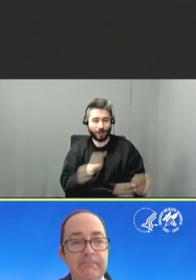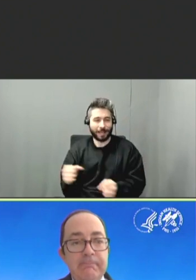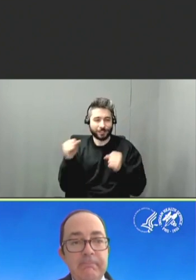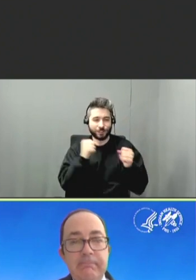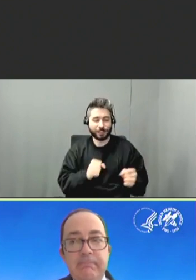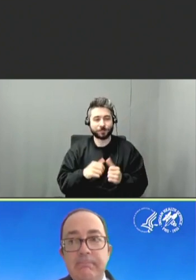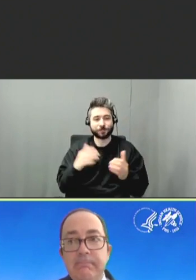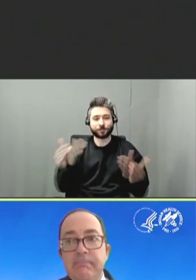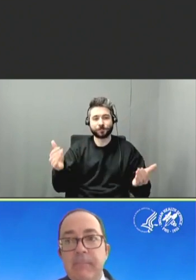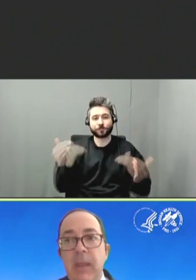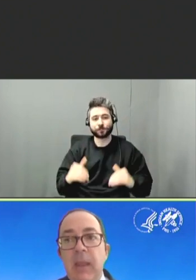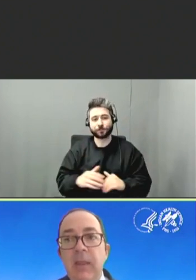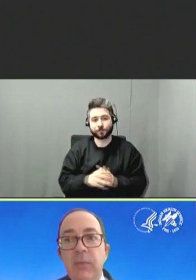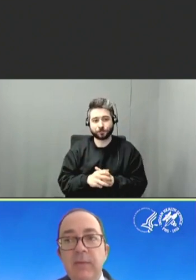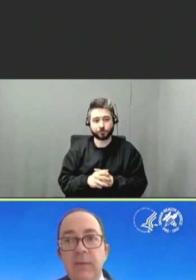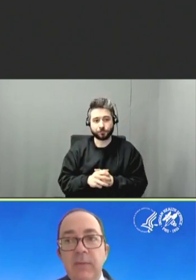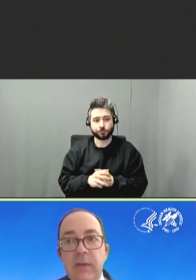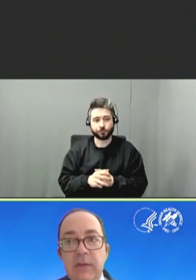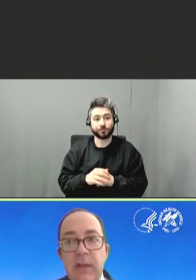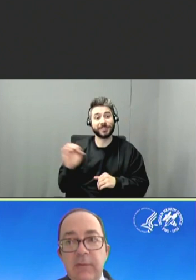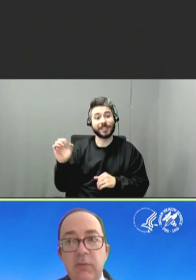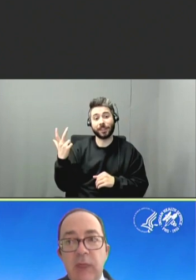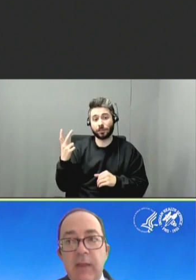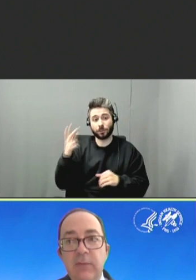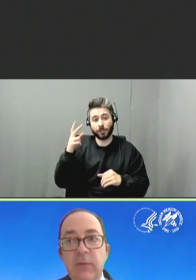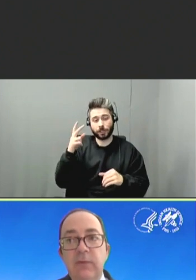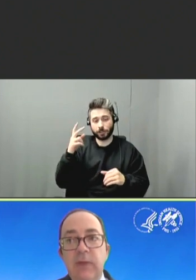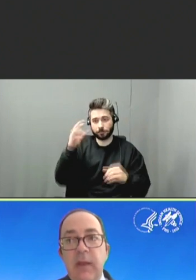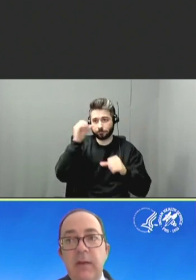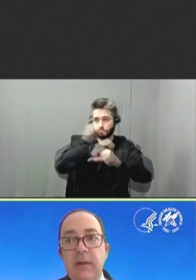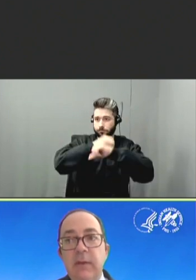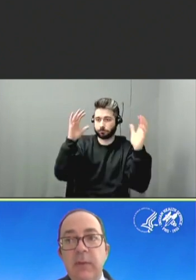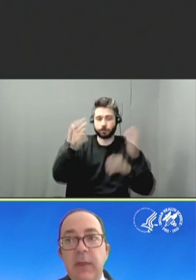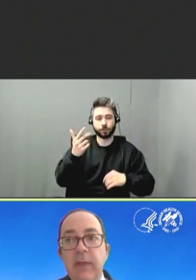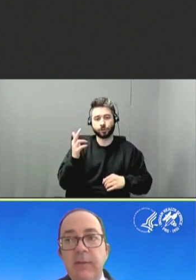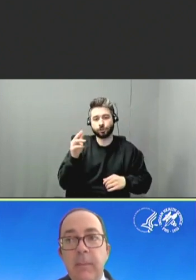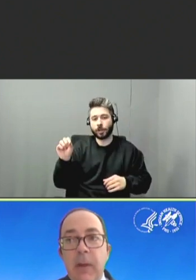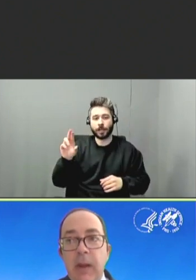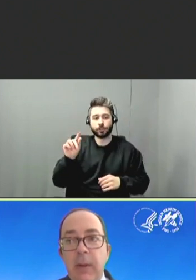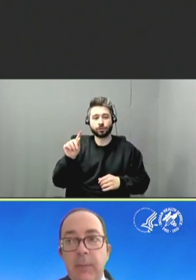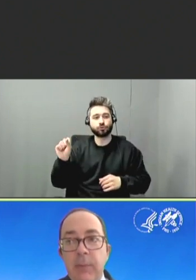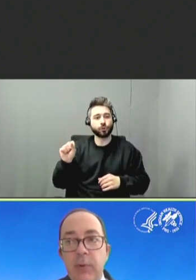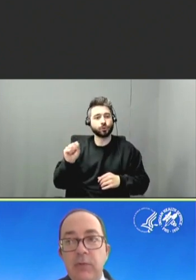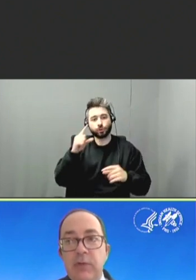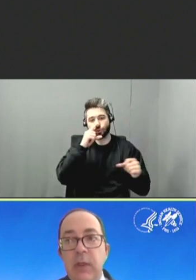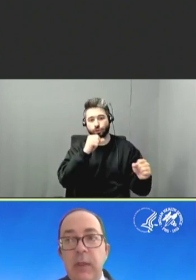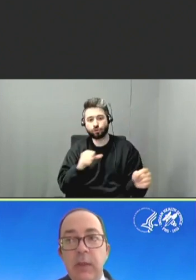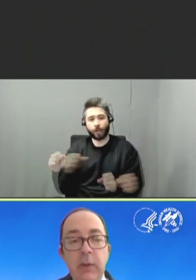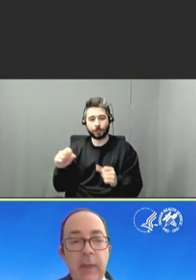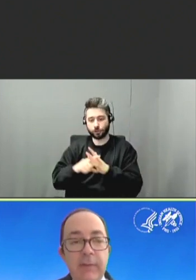E3 is envisioned as a grassroots strategy that relies on a bottom-up approach utilizing